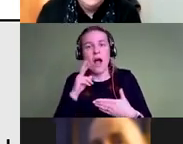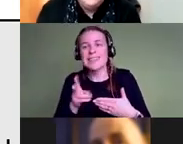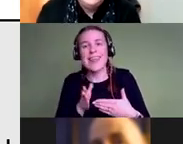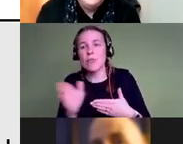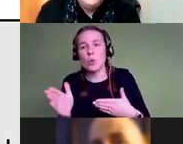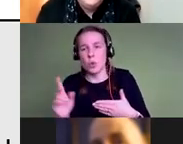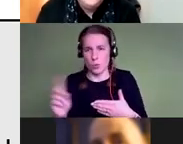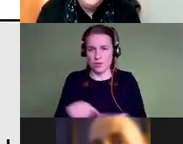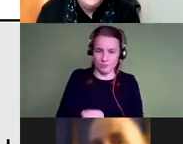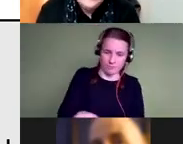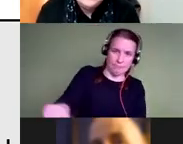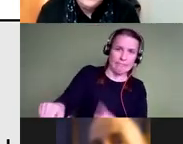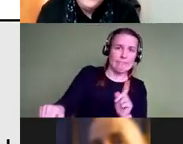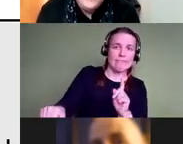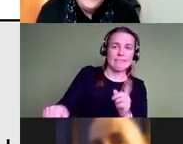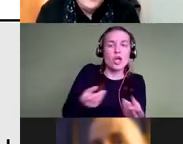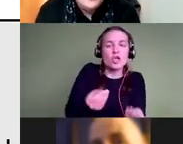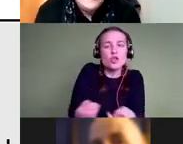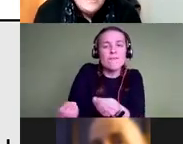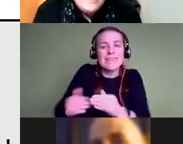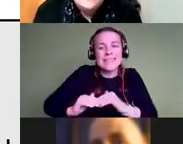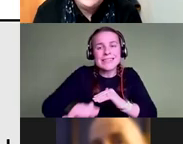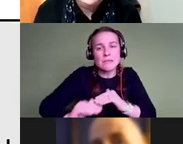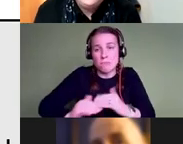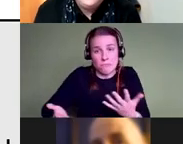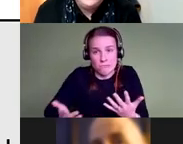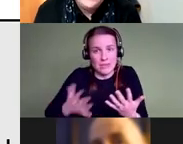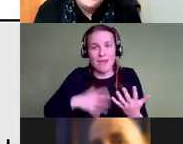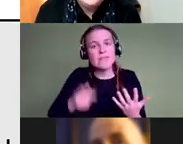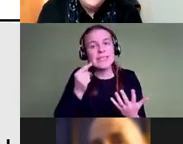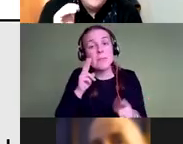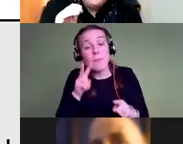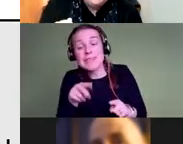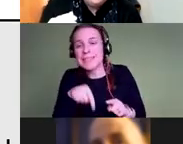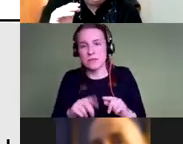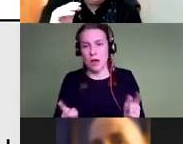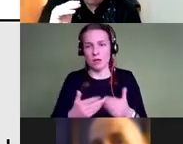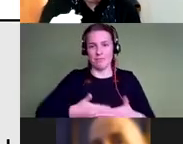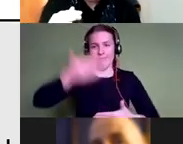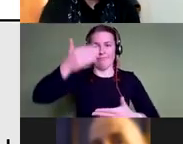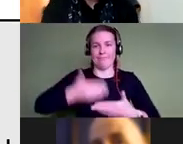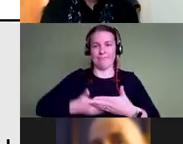both sides as required. Entry points need to have an accessible clear opening width of at least 1000 mm,